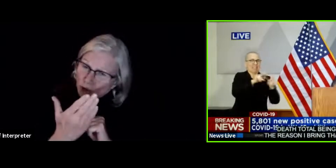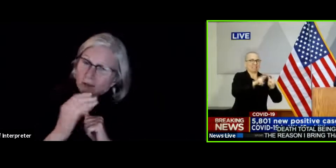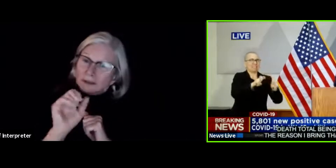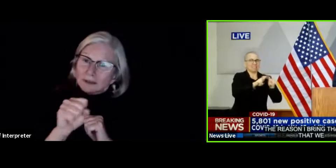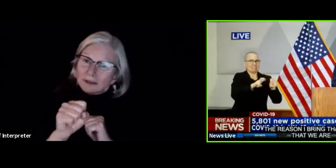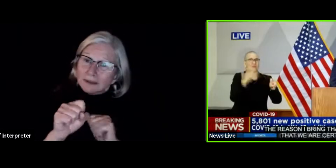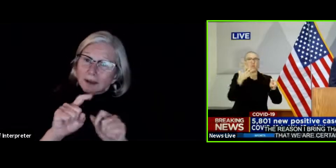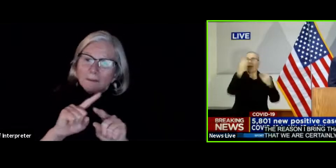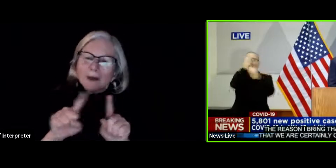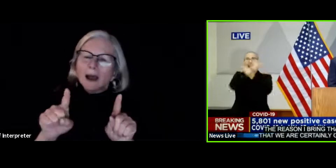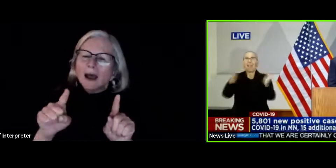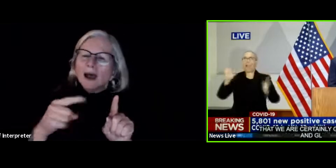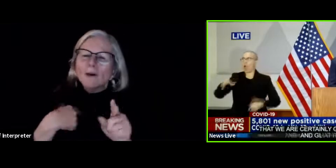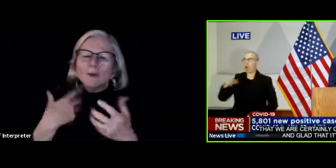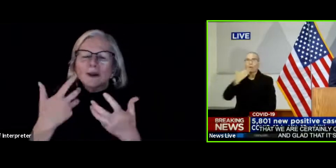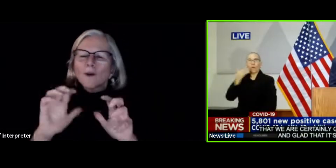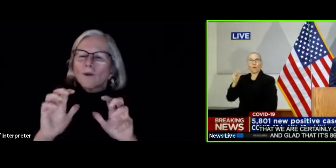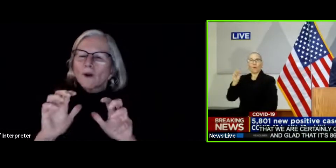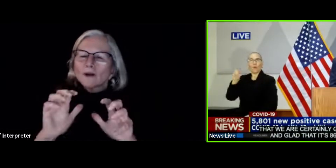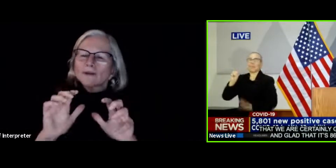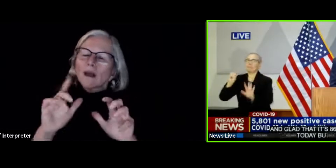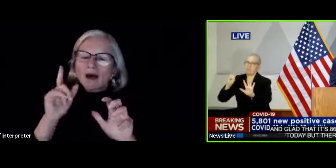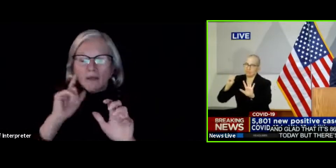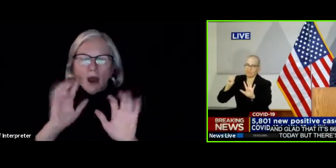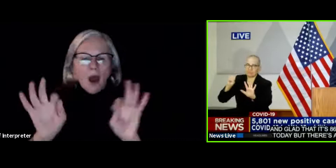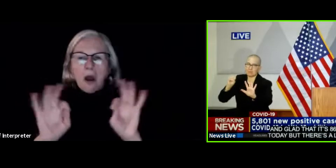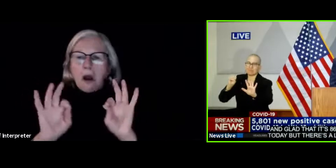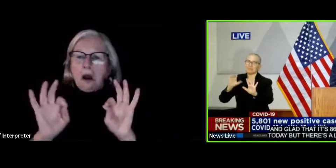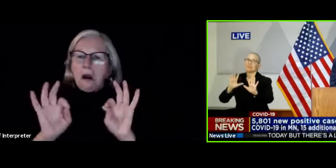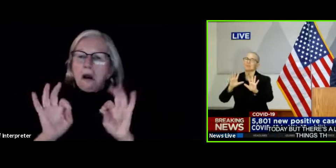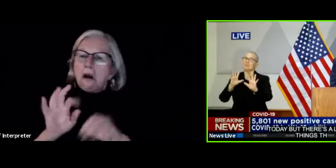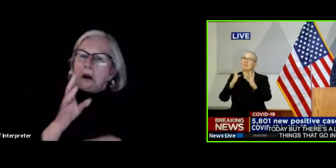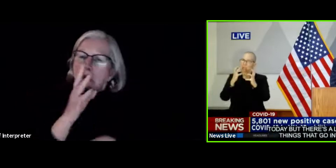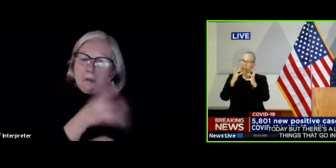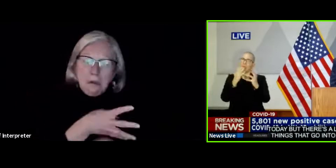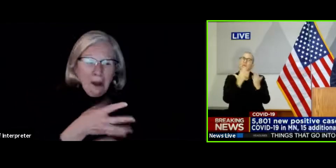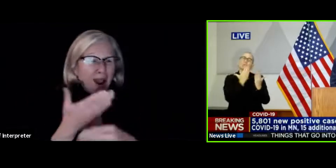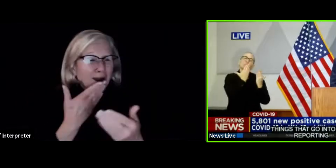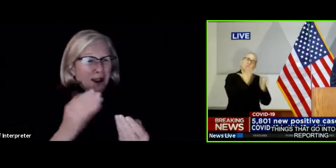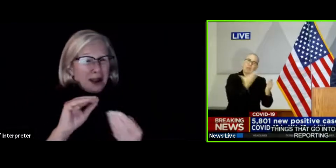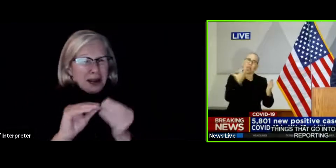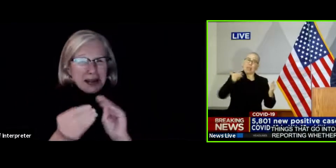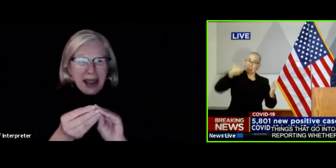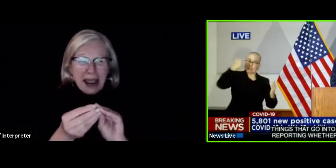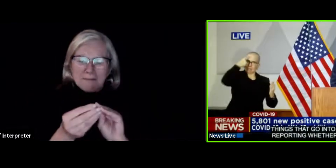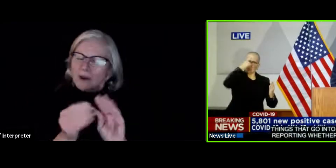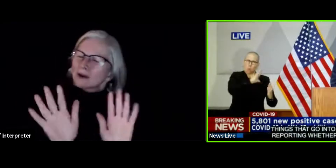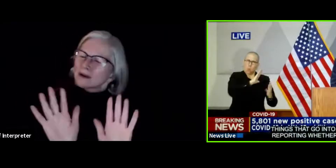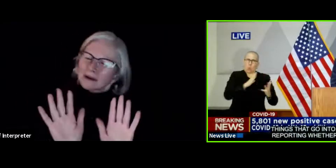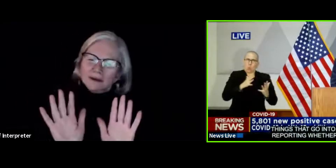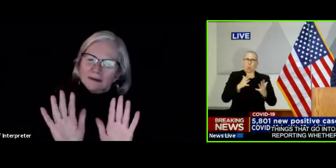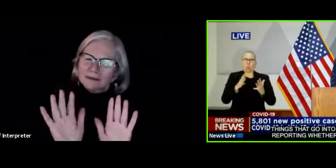INFORMATION BUT THE THING I WOULD LIKE DO AND I THINK THE COMMISSIONER AND I WILL SPENDS A LITTLE TIME ON THE MONDAYS GOING FORWARDS SINCE WE'RE THE MIDDLE